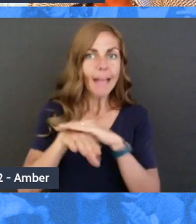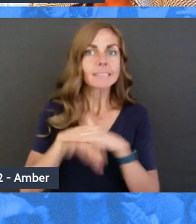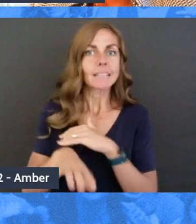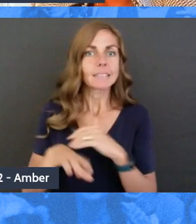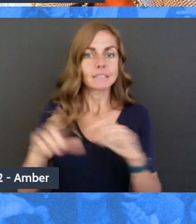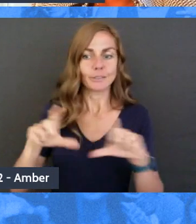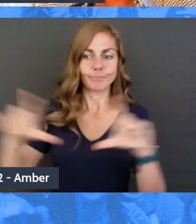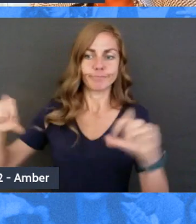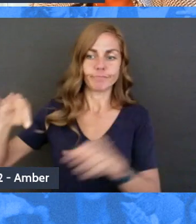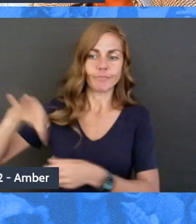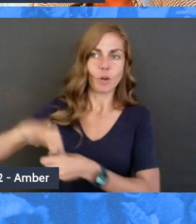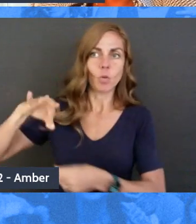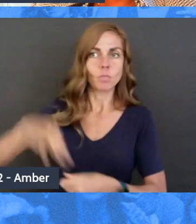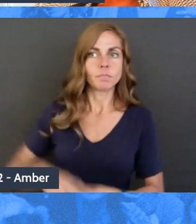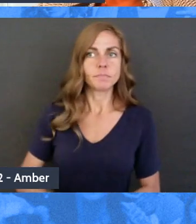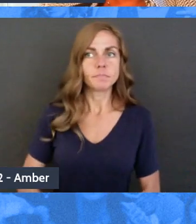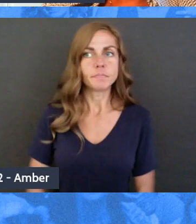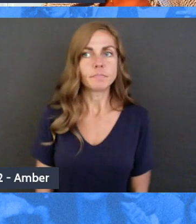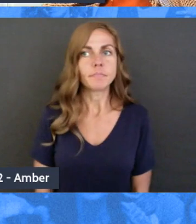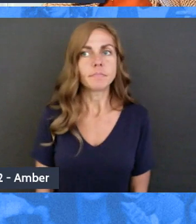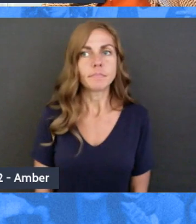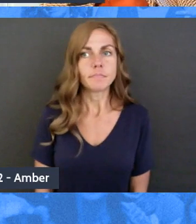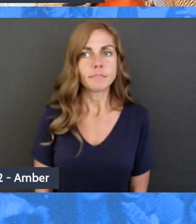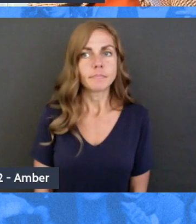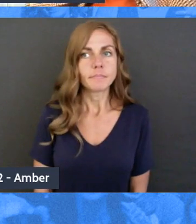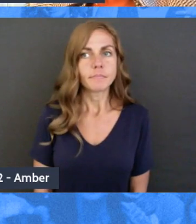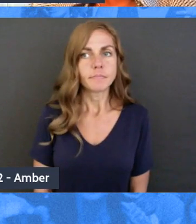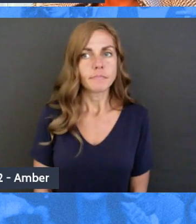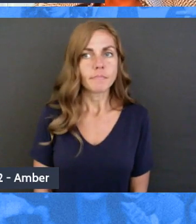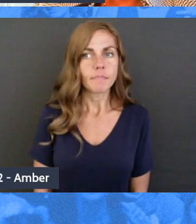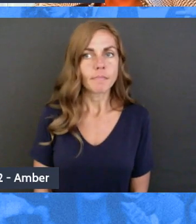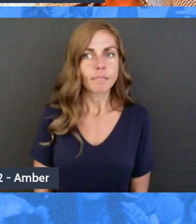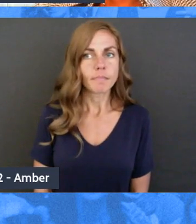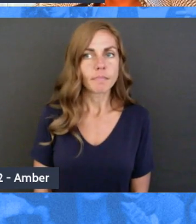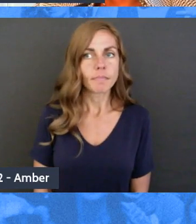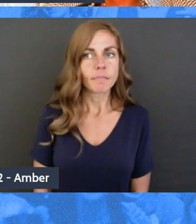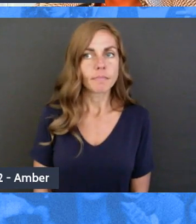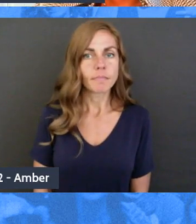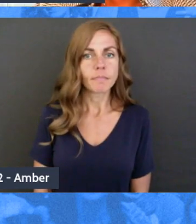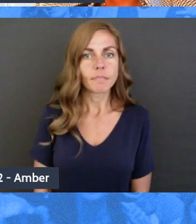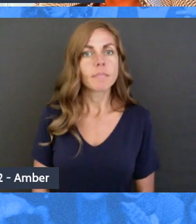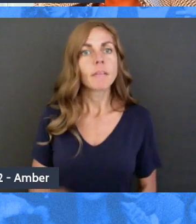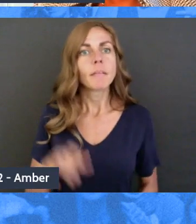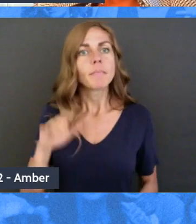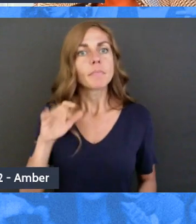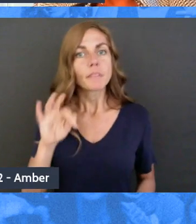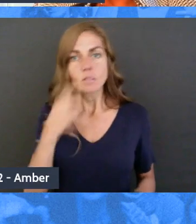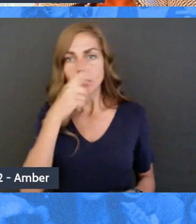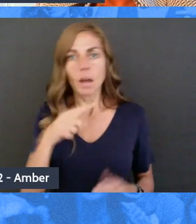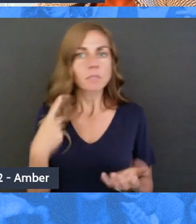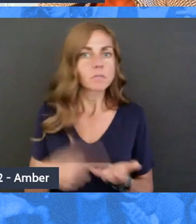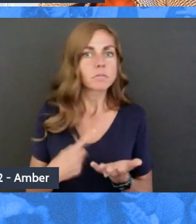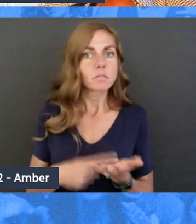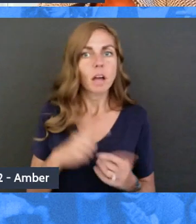Senator Chang, can you talk about what the Michigan state legislature is doing on the issue of voting rights,